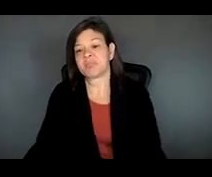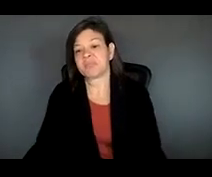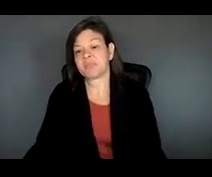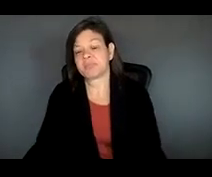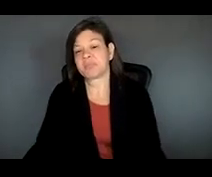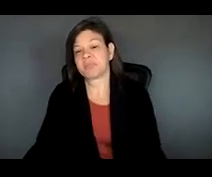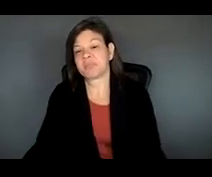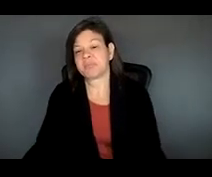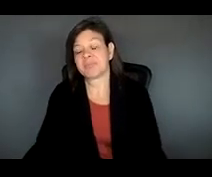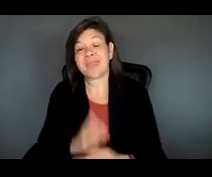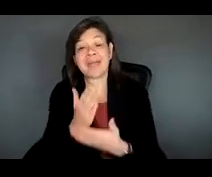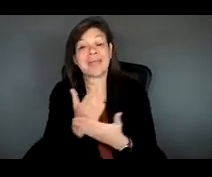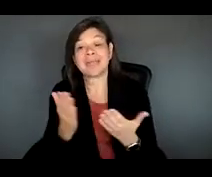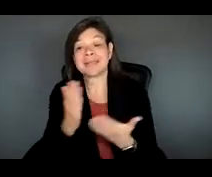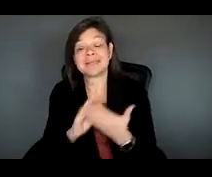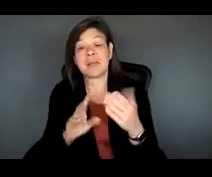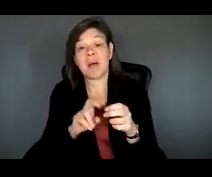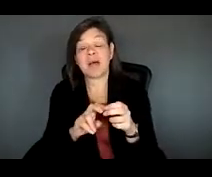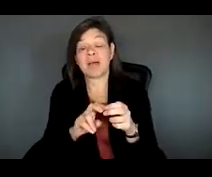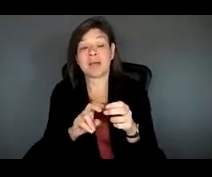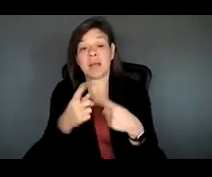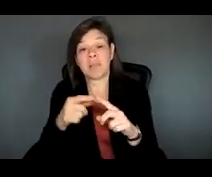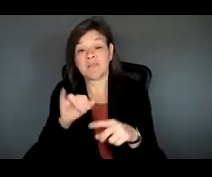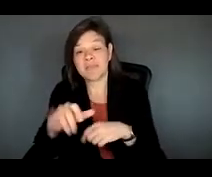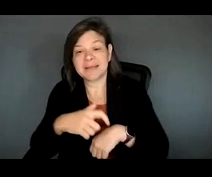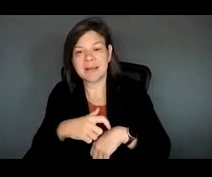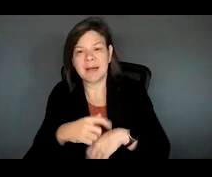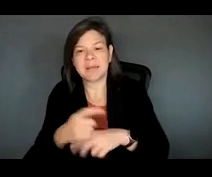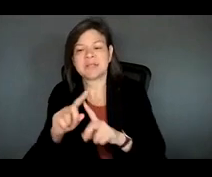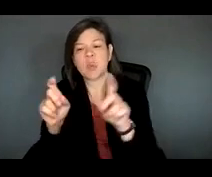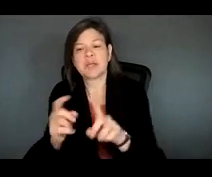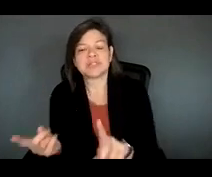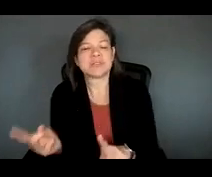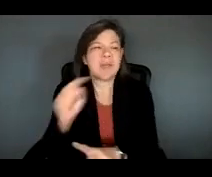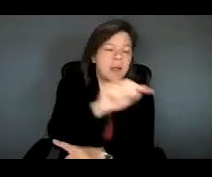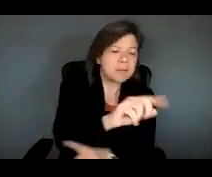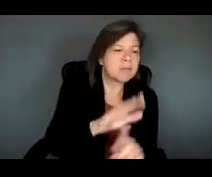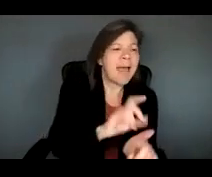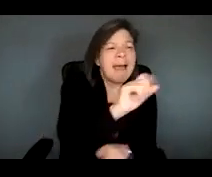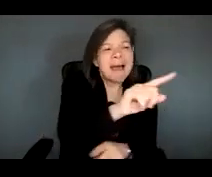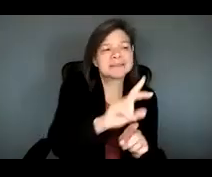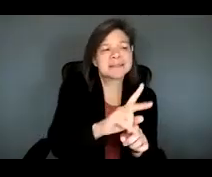Things that might come out of that time are questions that go back to the proposal submitter.